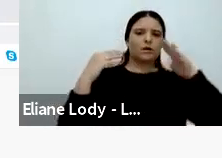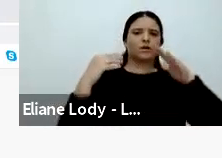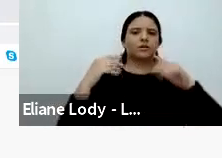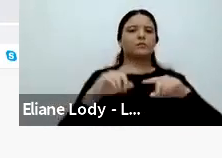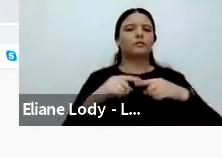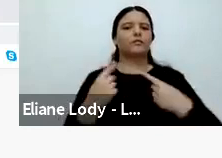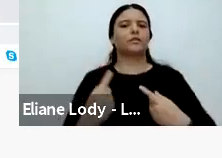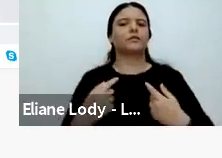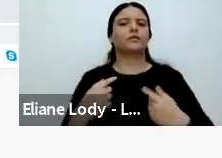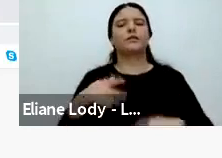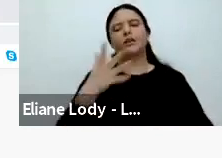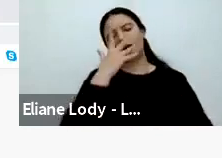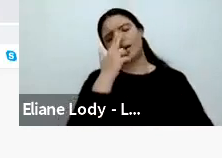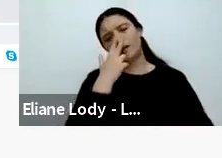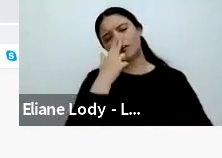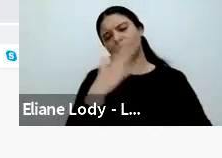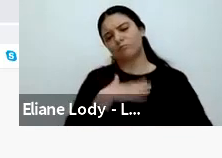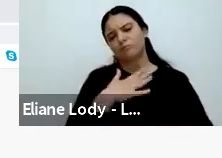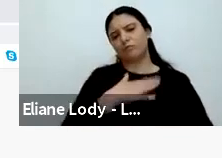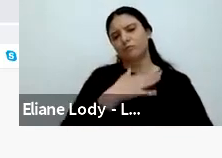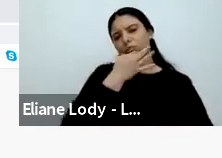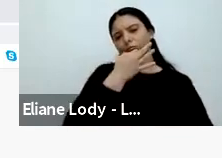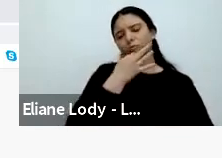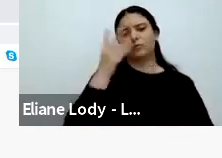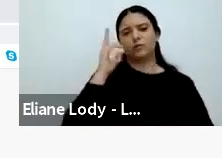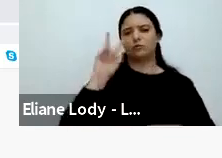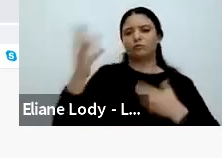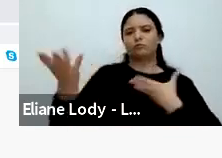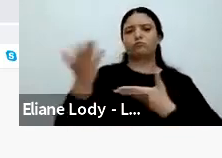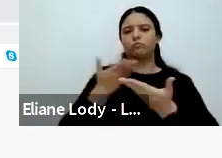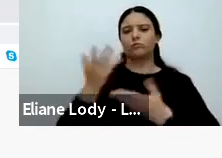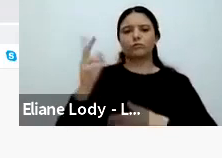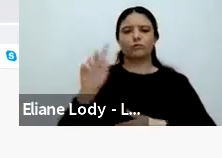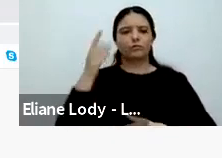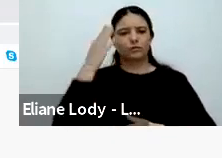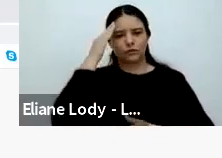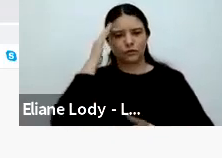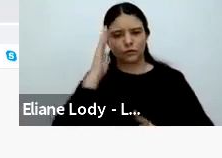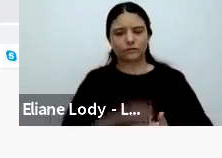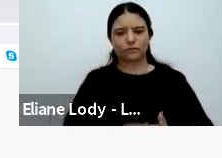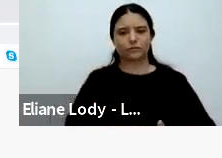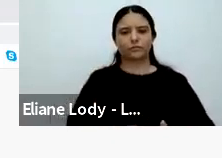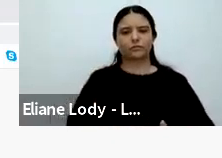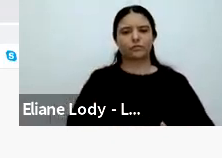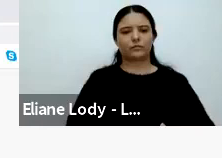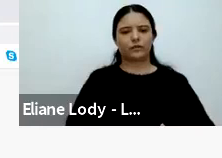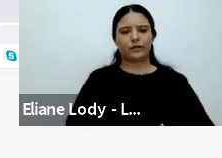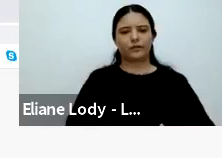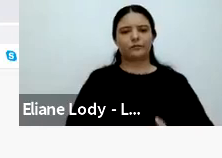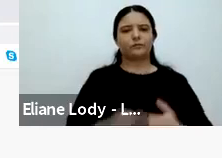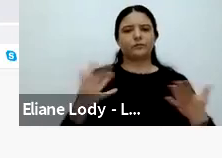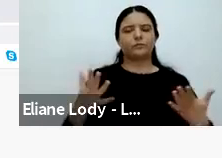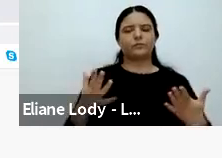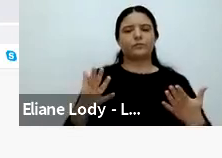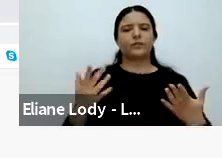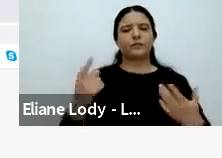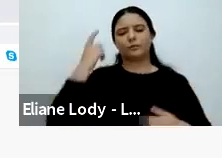And but what they think is that I don't listen to them, and the Premises. that we're were arguing from. m the, the